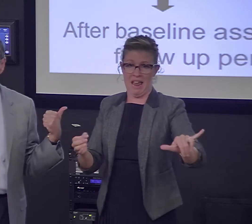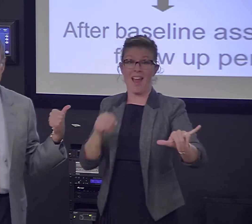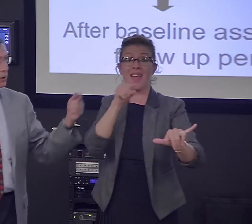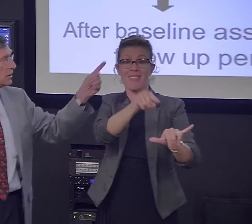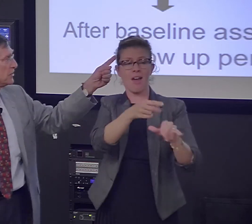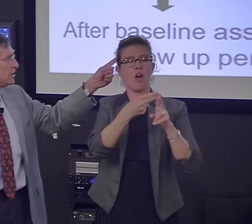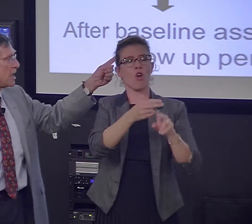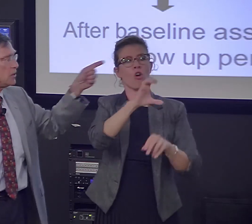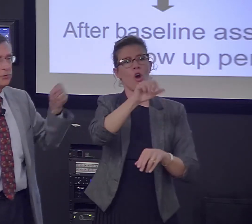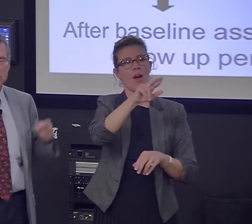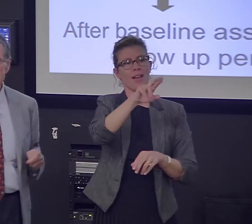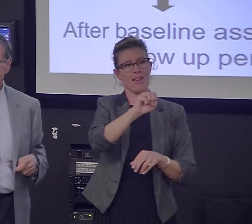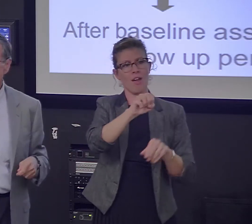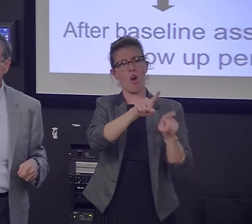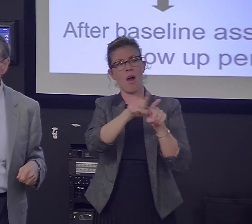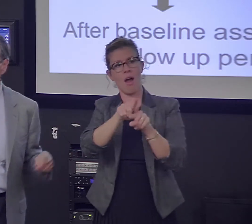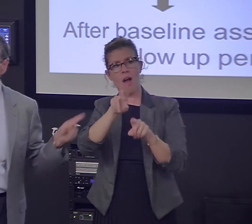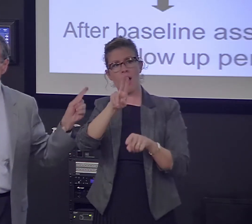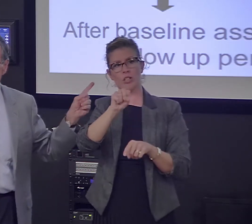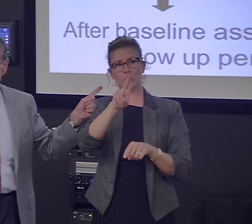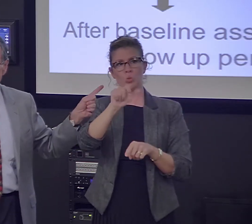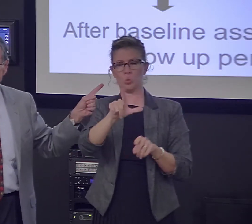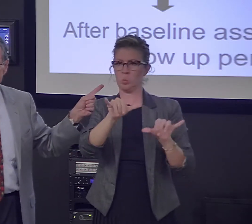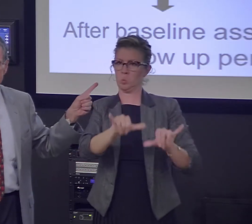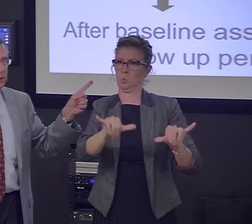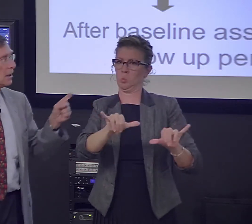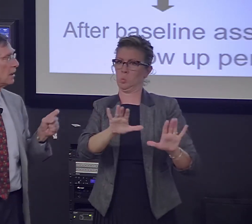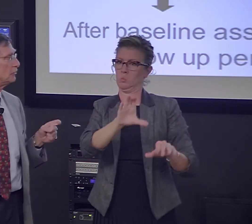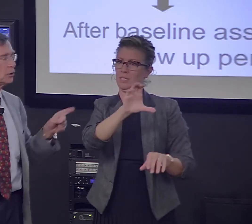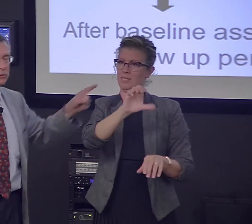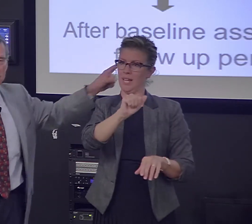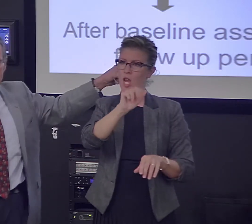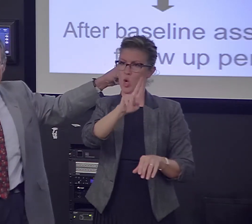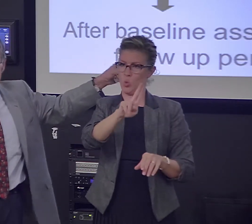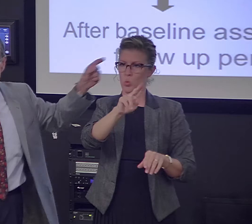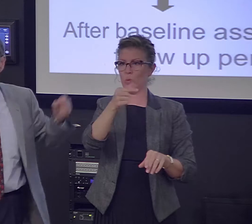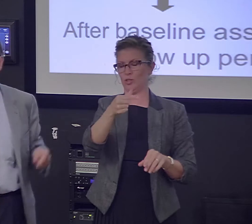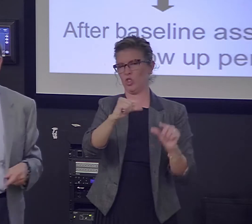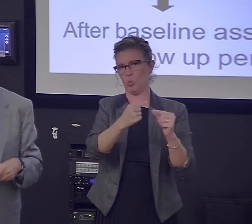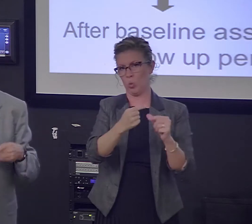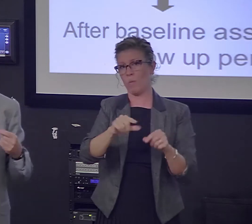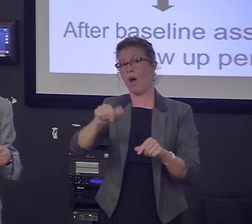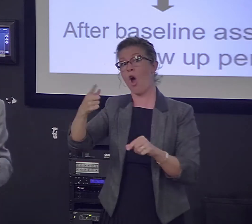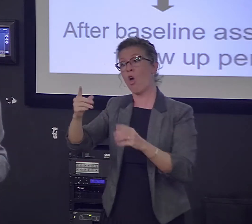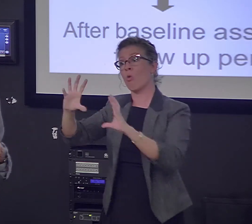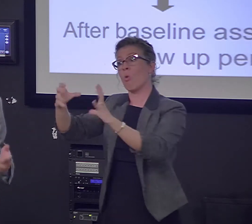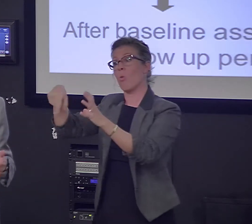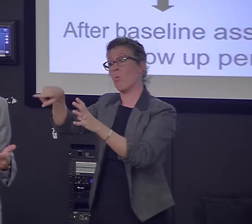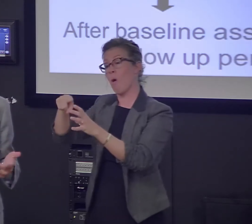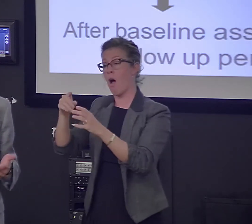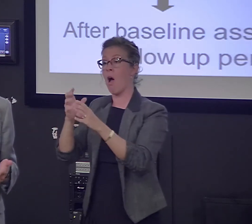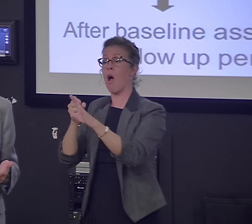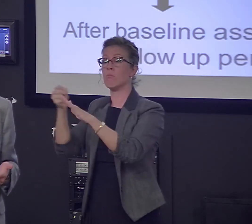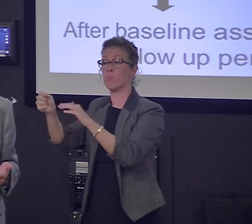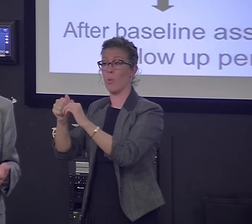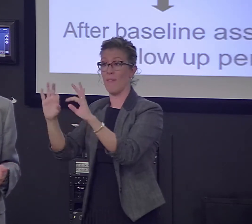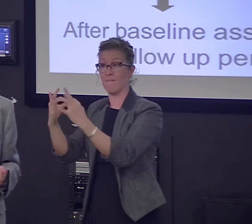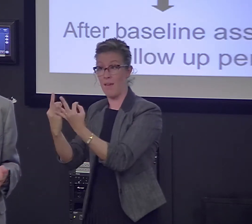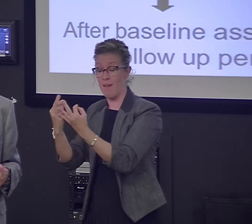as usual CAUG we called the other group of children the FCG, the children who were placed